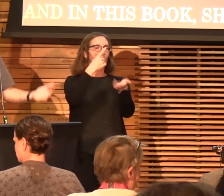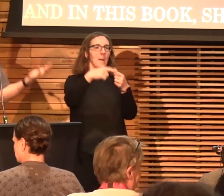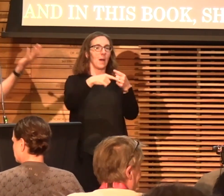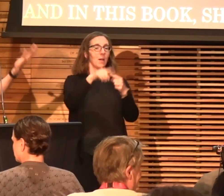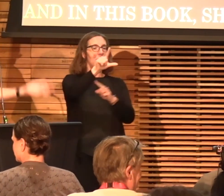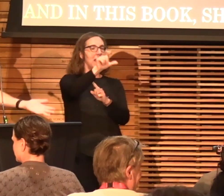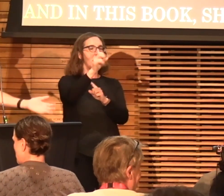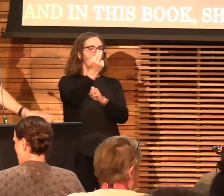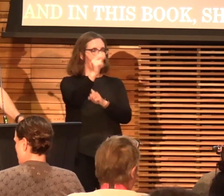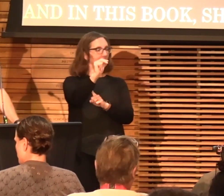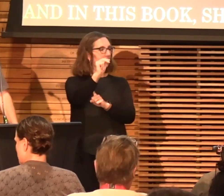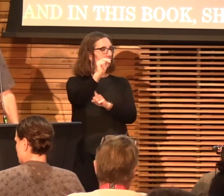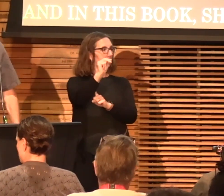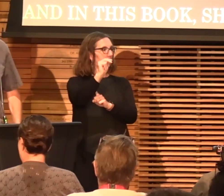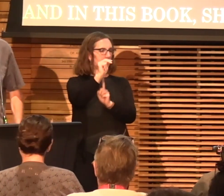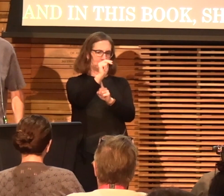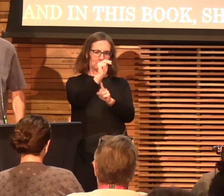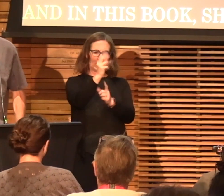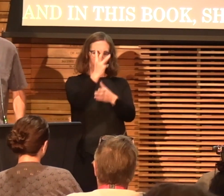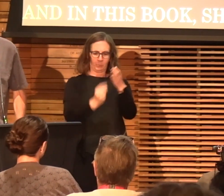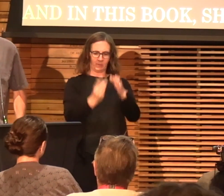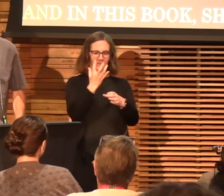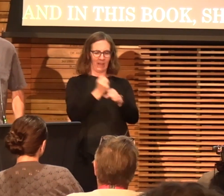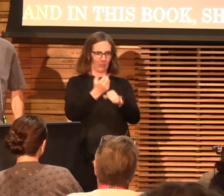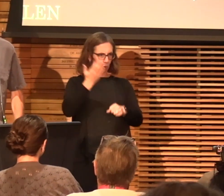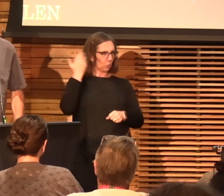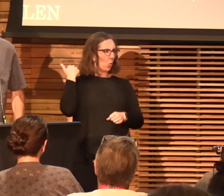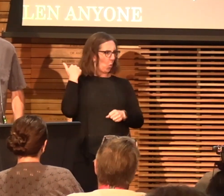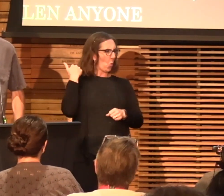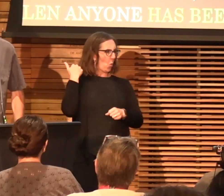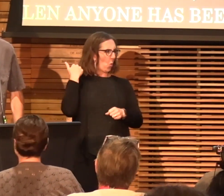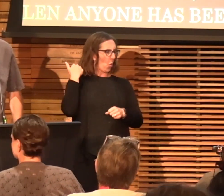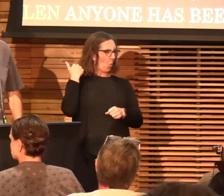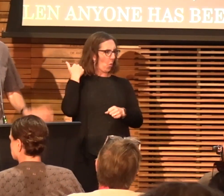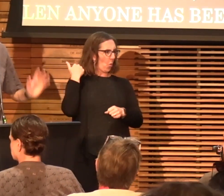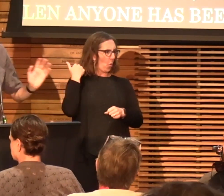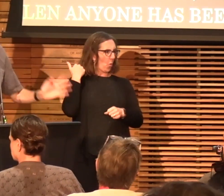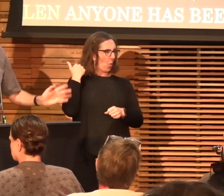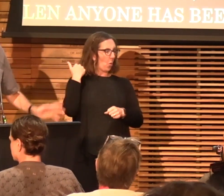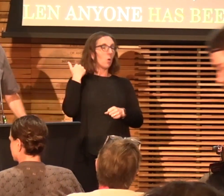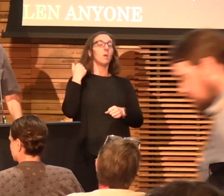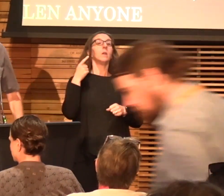So Lenin's been dead for five years by this time. On the vaudeville circuit,